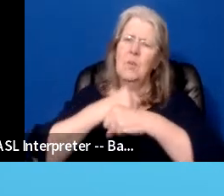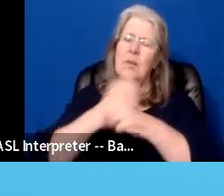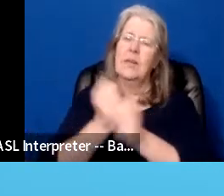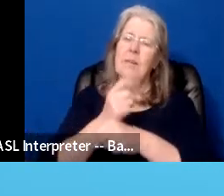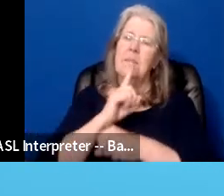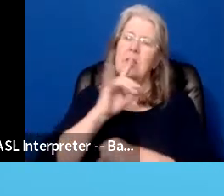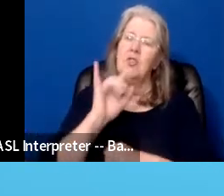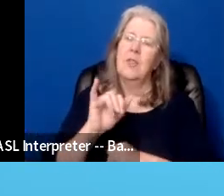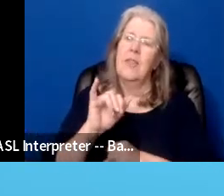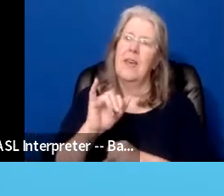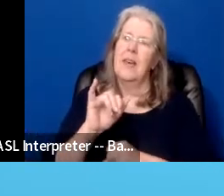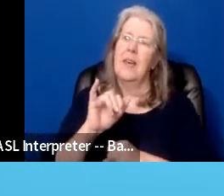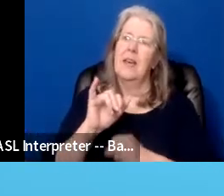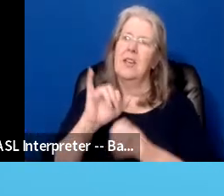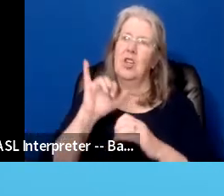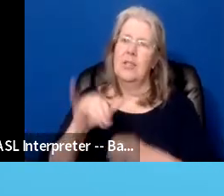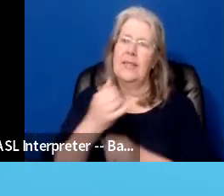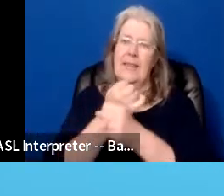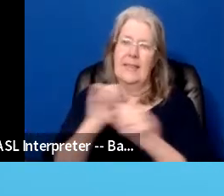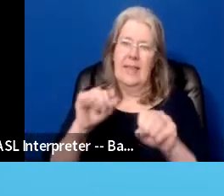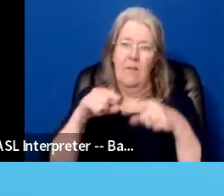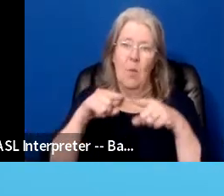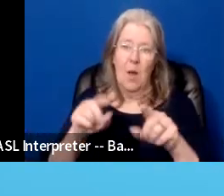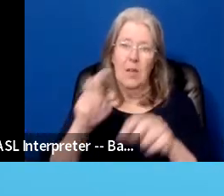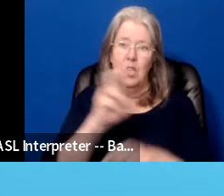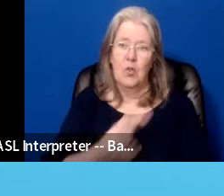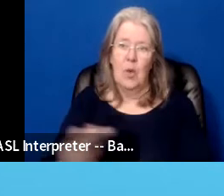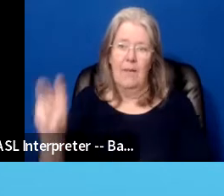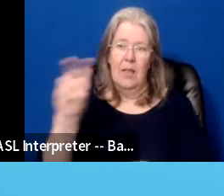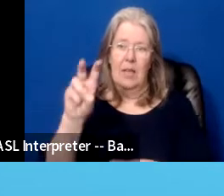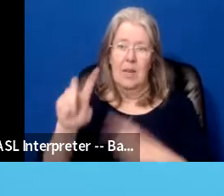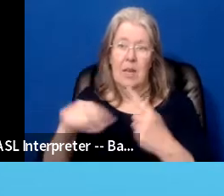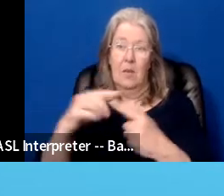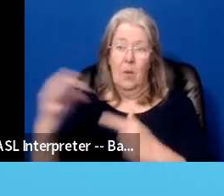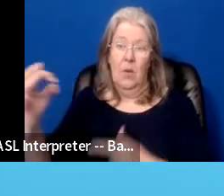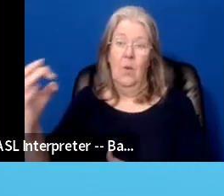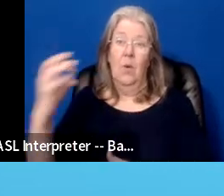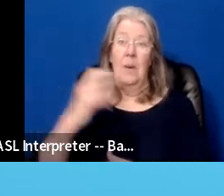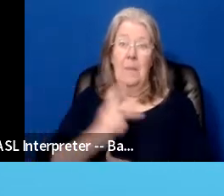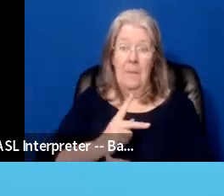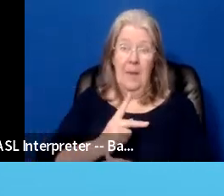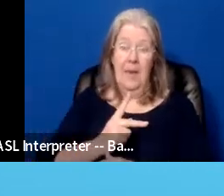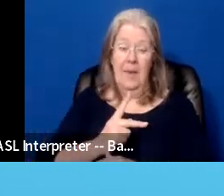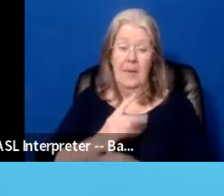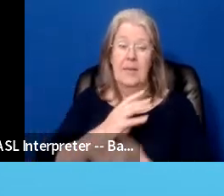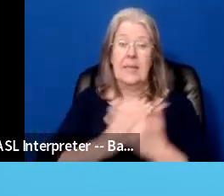you are staying safe while you're traveling and then, when you return. Some people are --